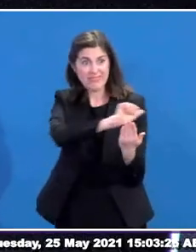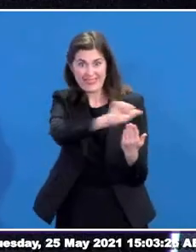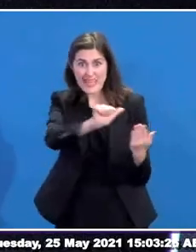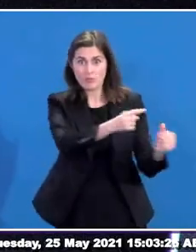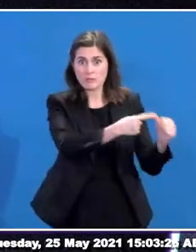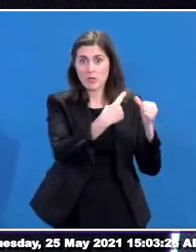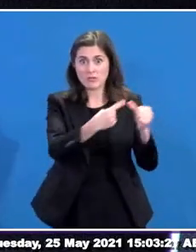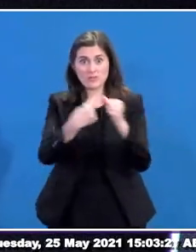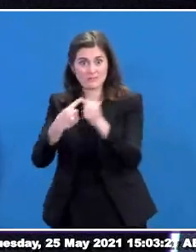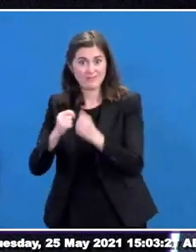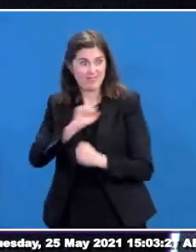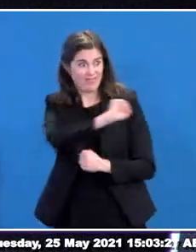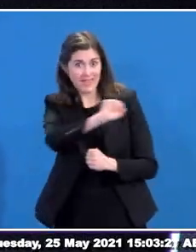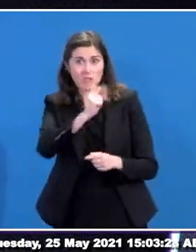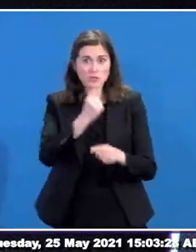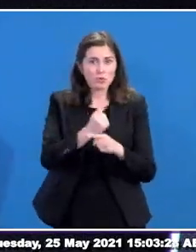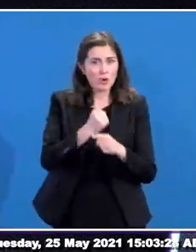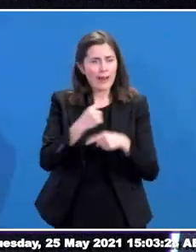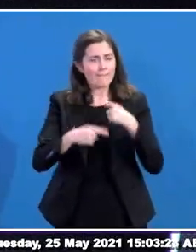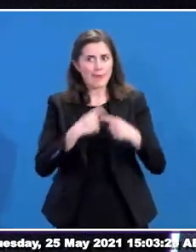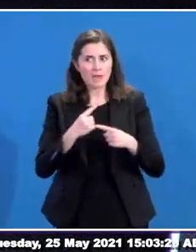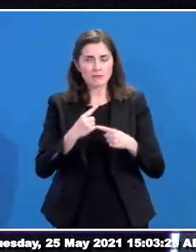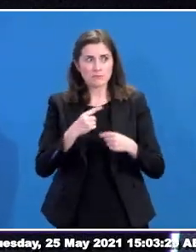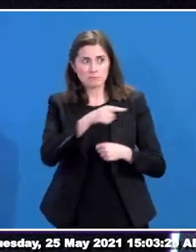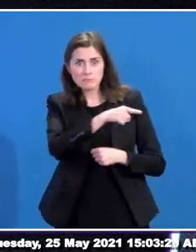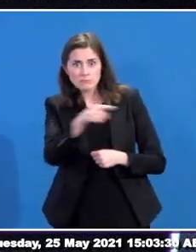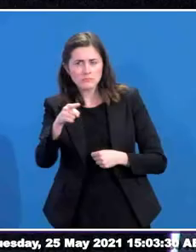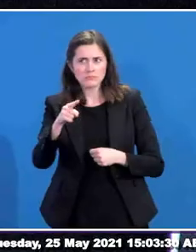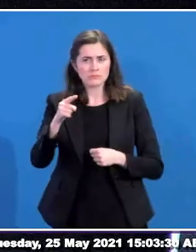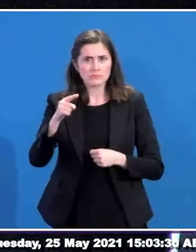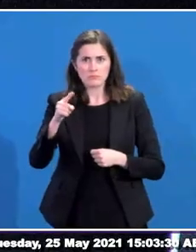their response to their understanding of what mandatory reporting is,